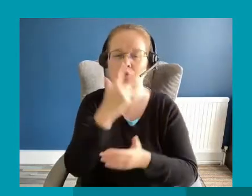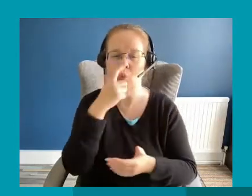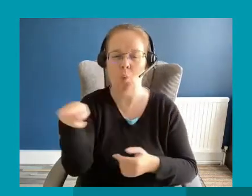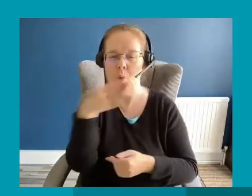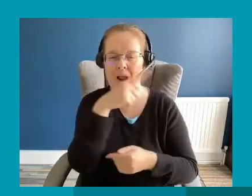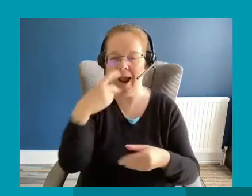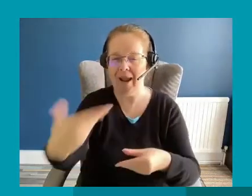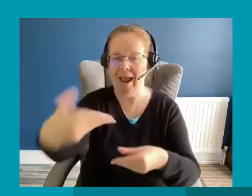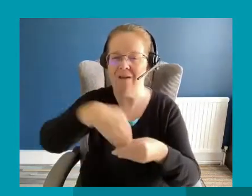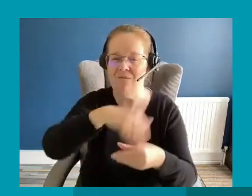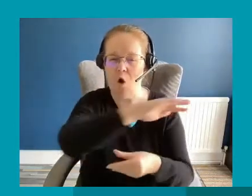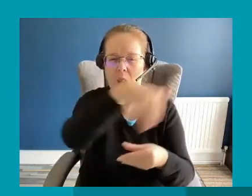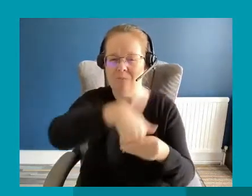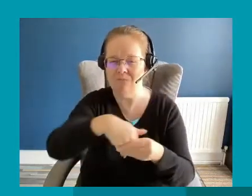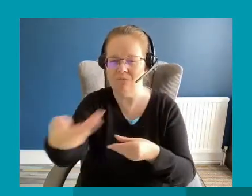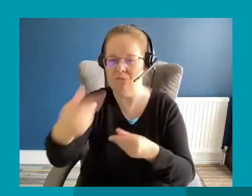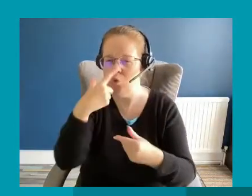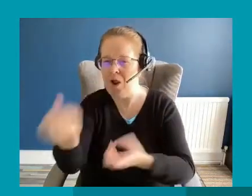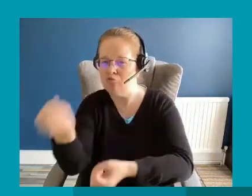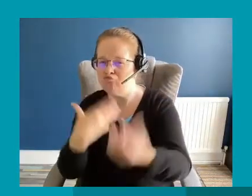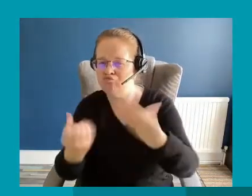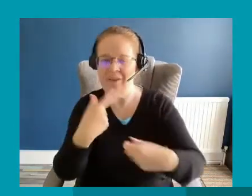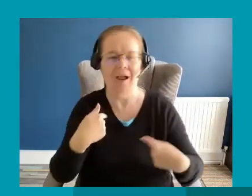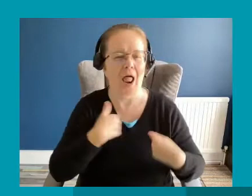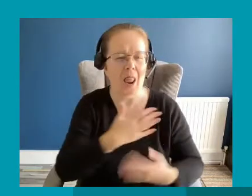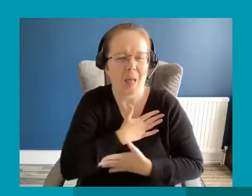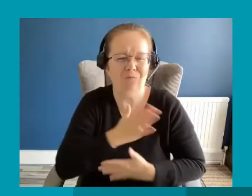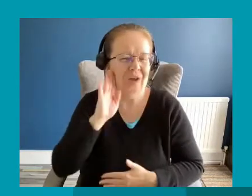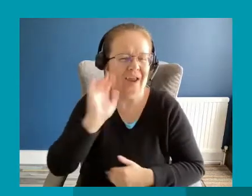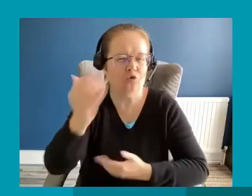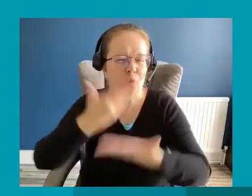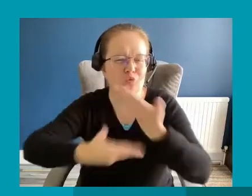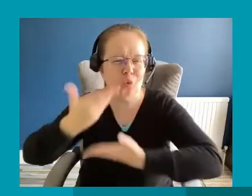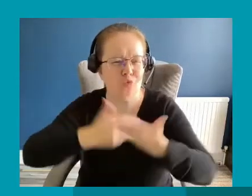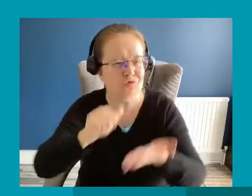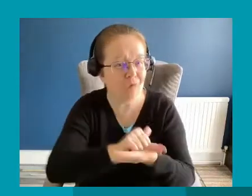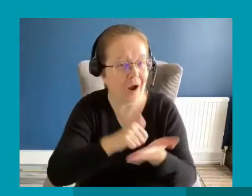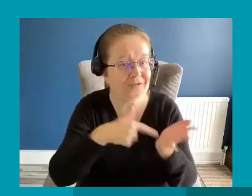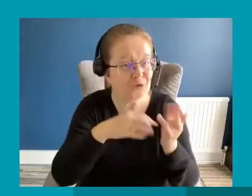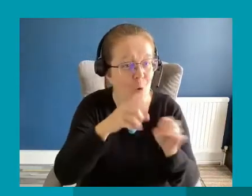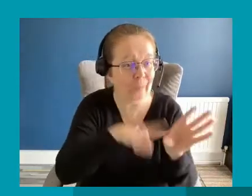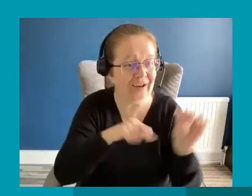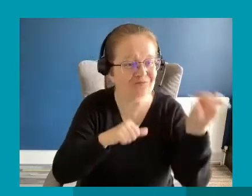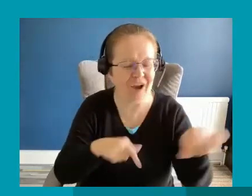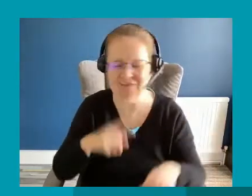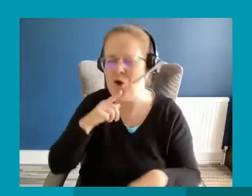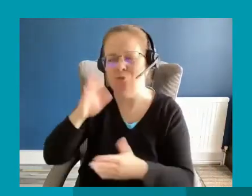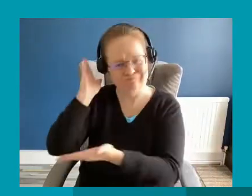love to hear your stories, don't we Toby? Absolutely, absolutely OK. So without further ado,